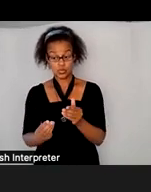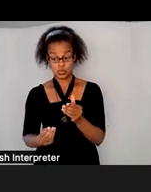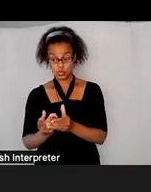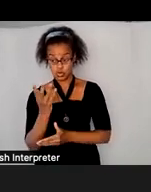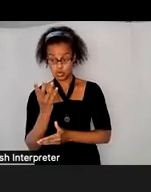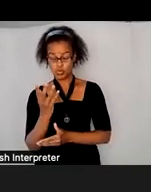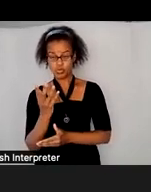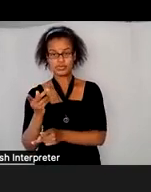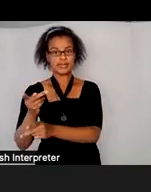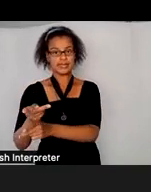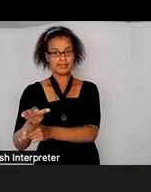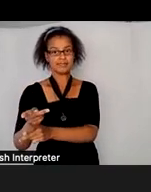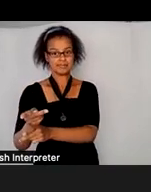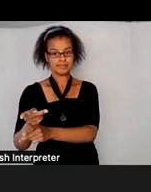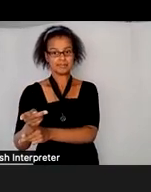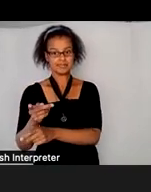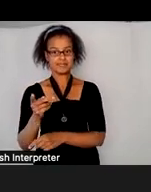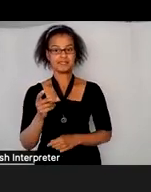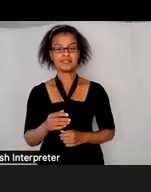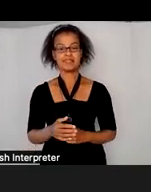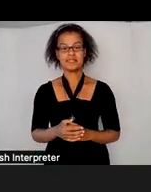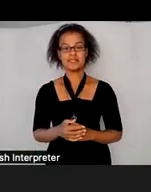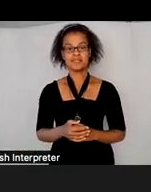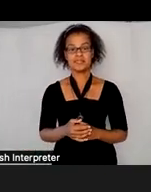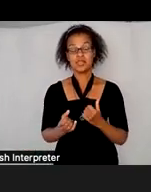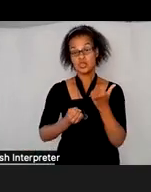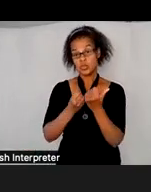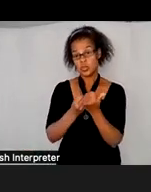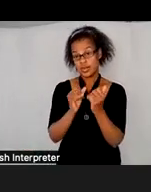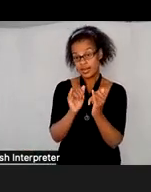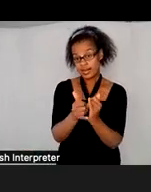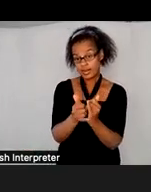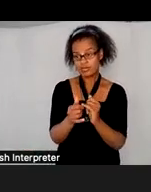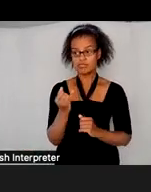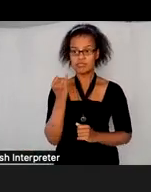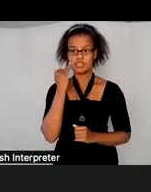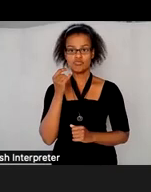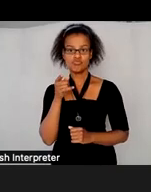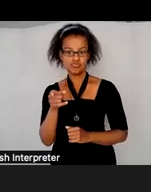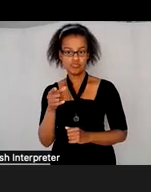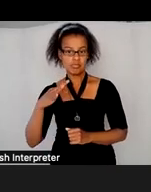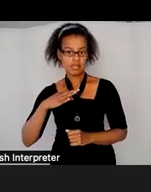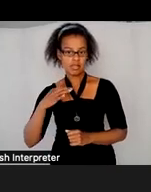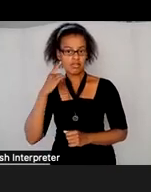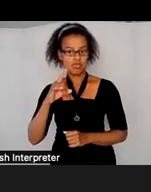So how we can support if you do choose Black Creek Community Farm, I thought I'd make a